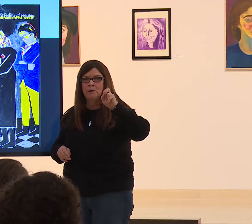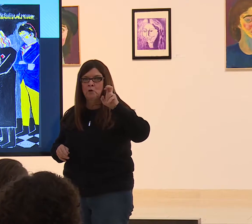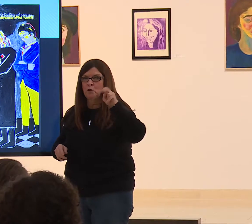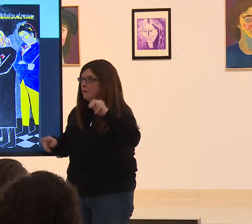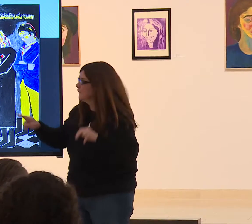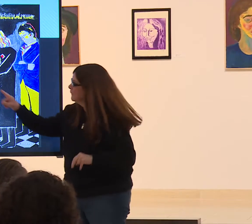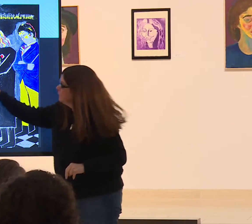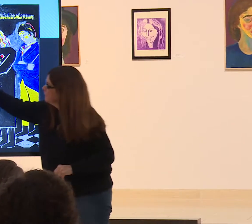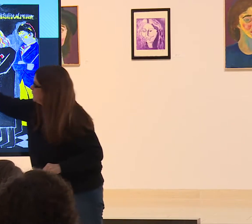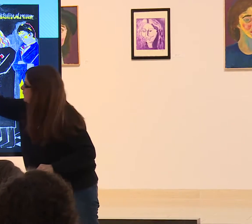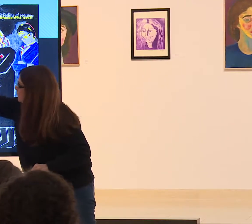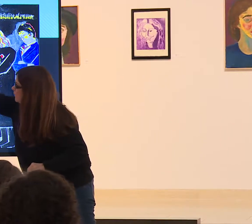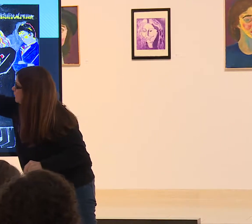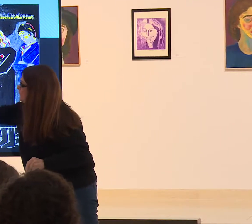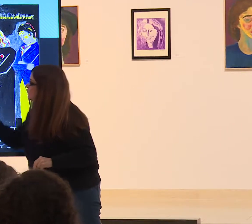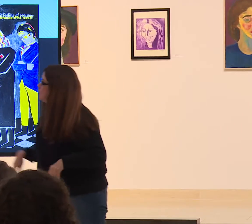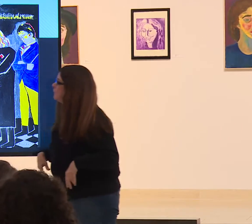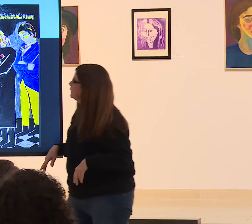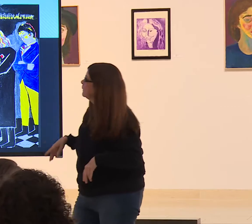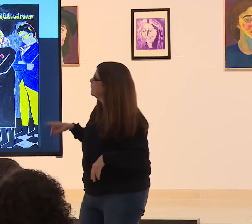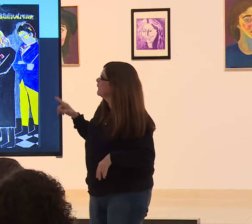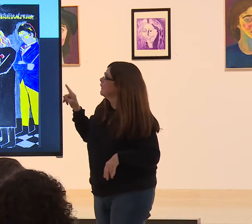misrepresentation.